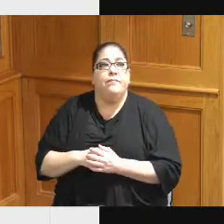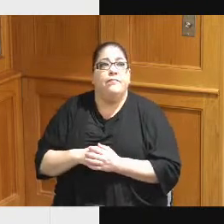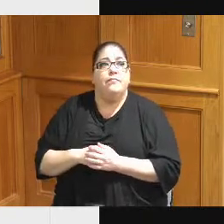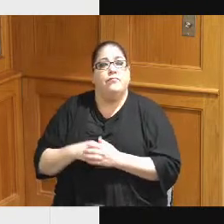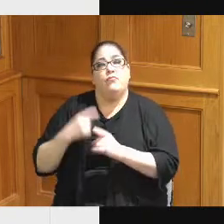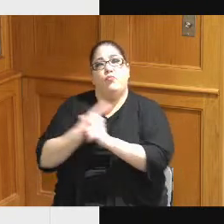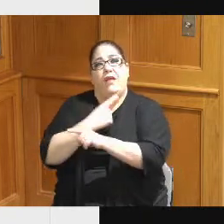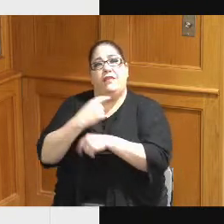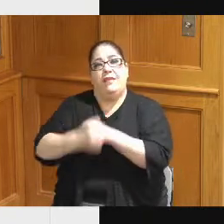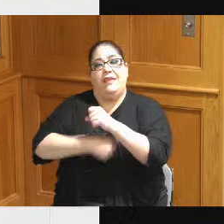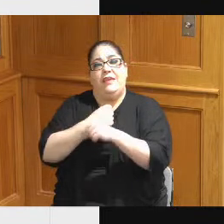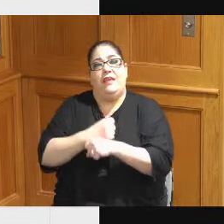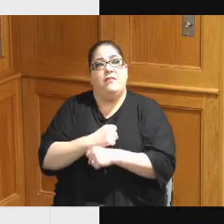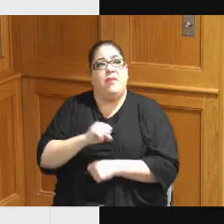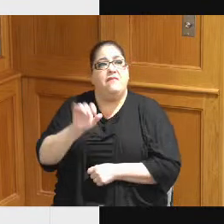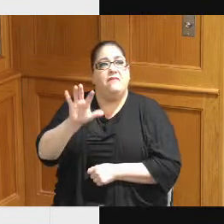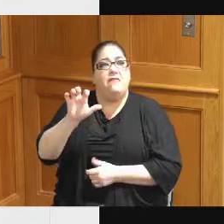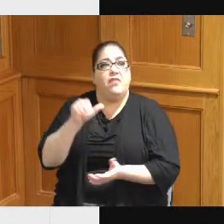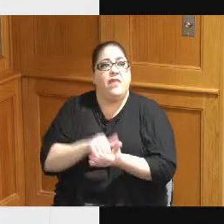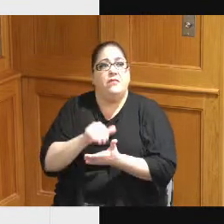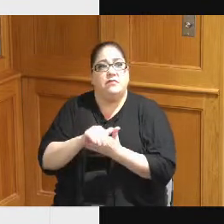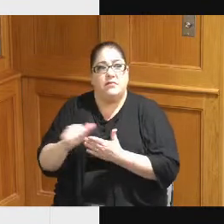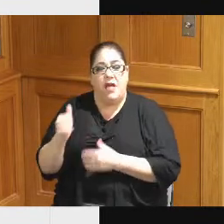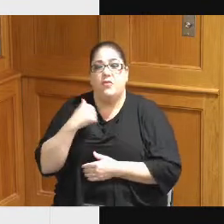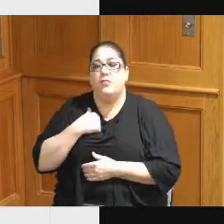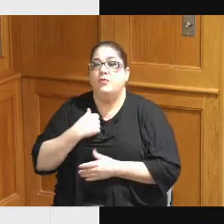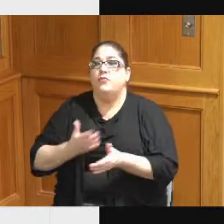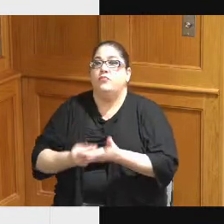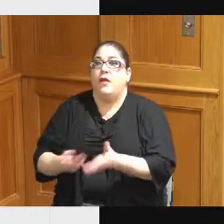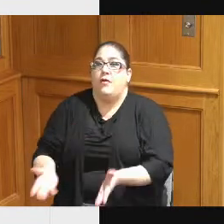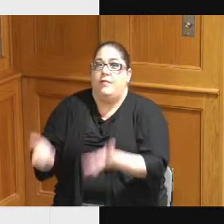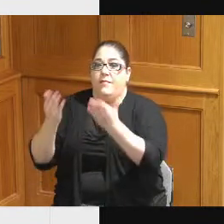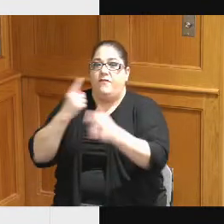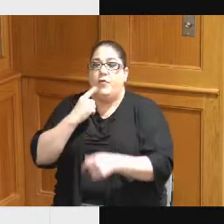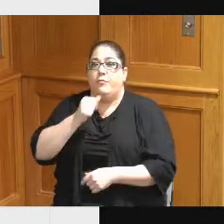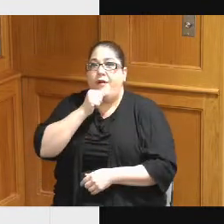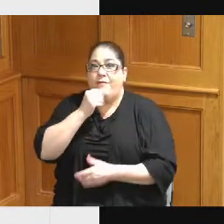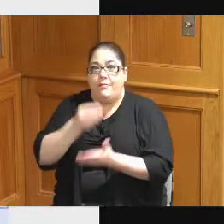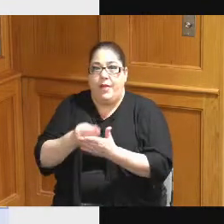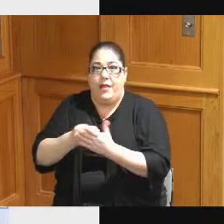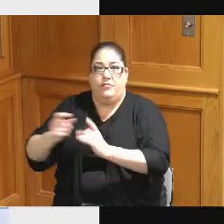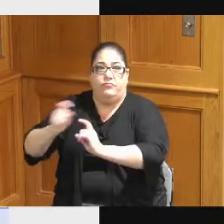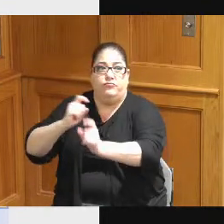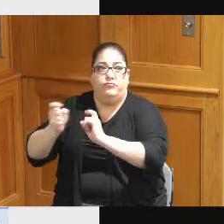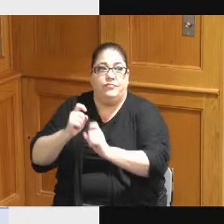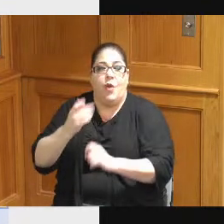a half a million dollars we go out and raise from private sources to again fill gaps in the system